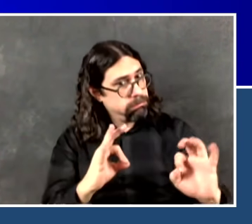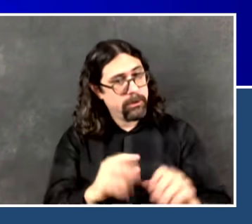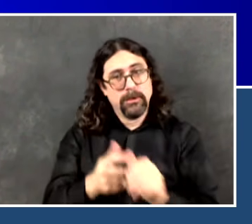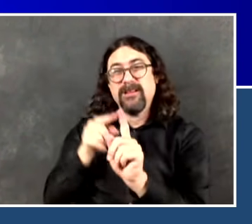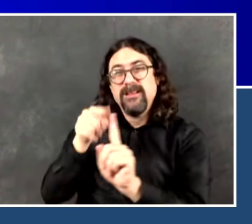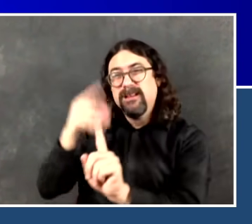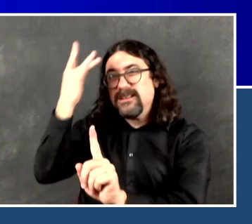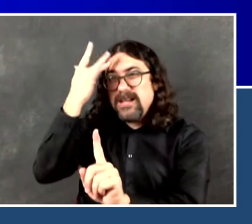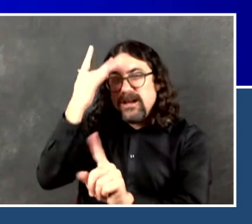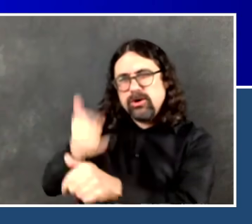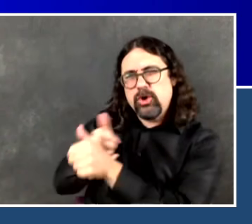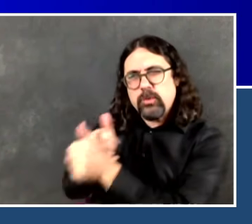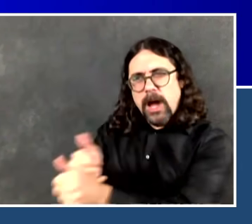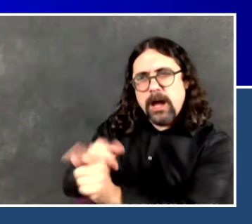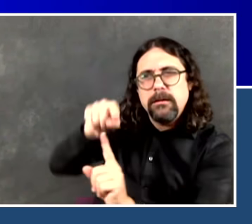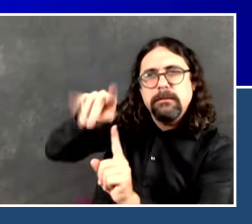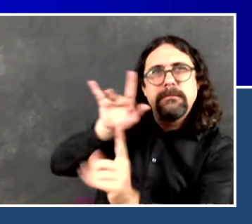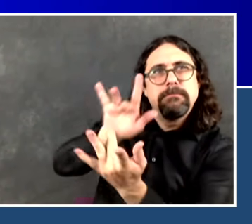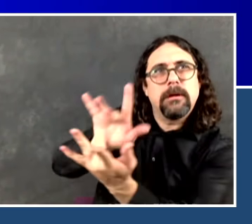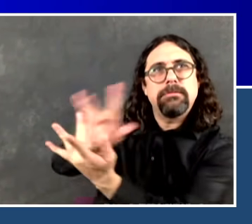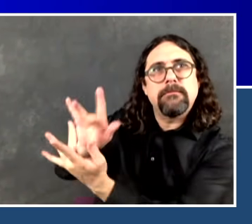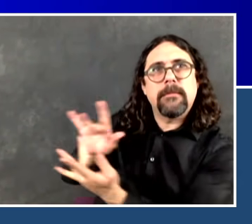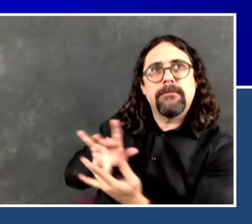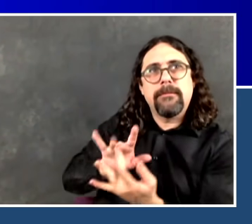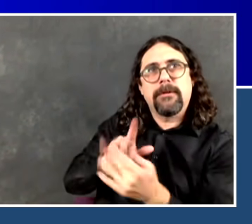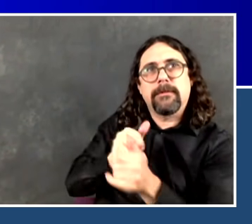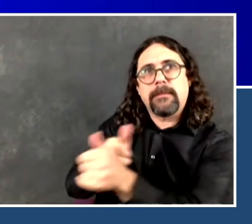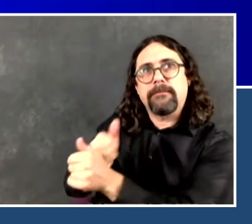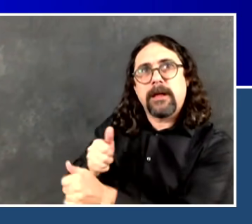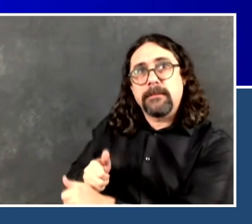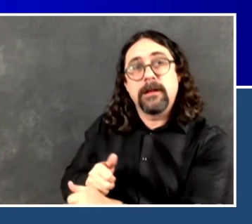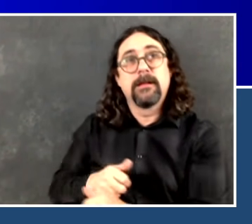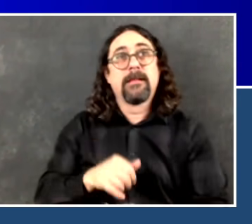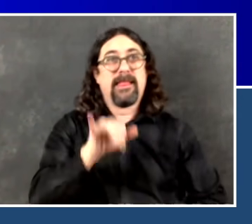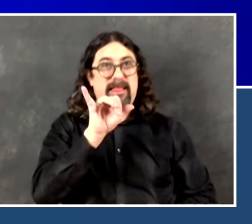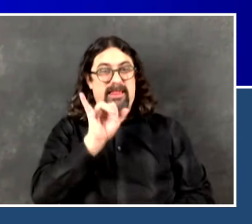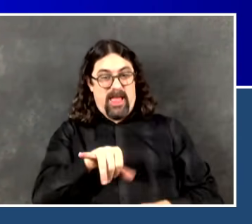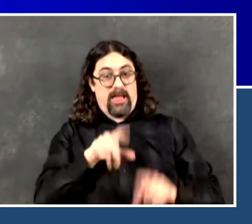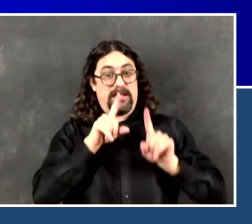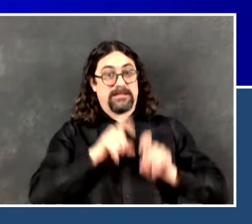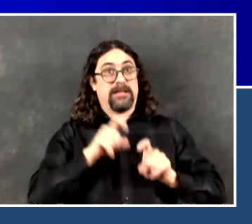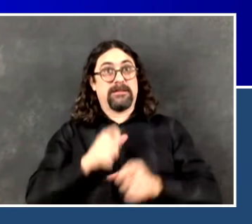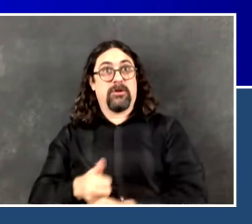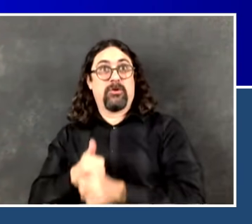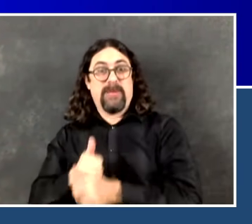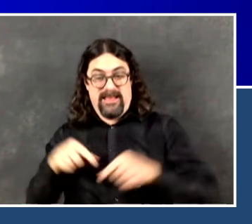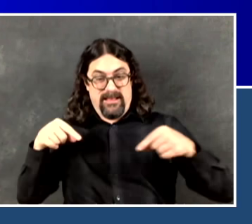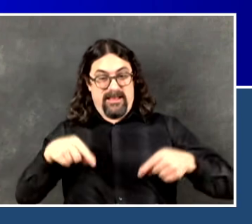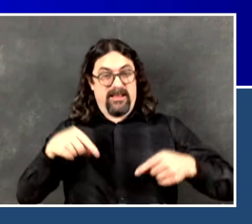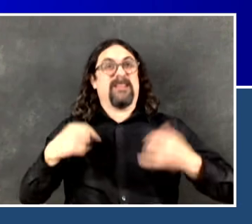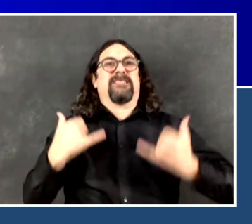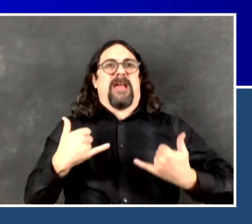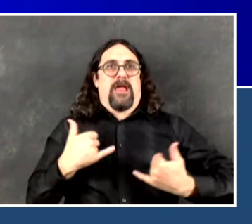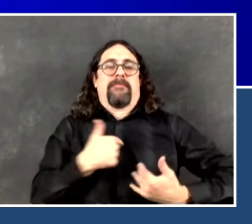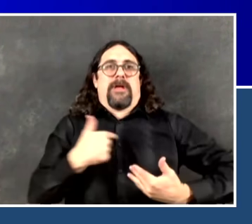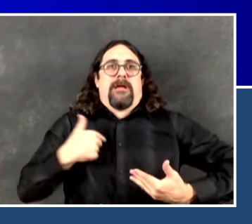FOR THEM TO COME TOGETHER IN THE FIRSOT WEKES OF MAY SO WE CAN GOON THE OFFENSIVE.